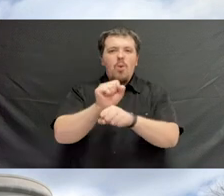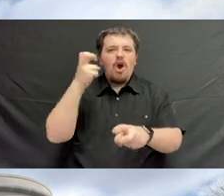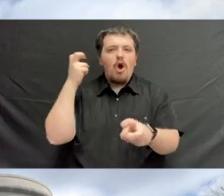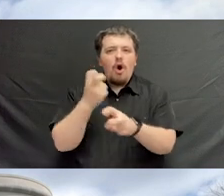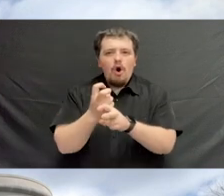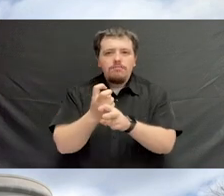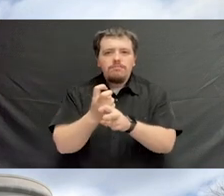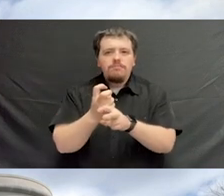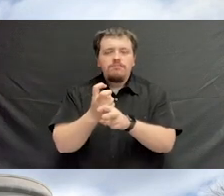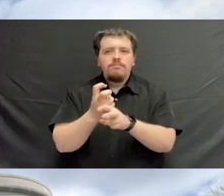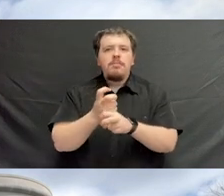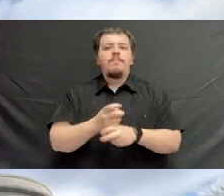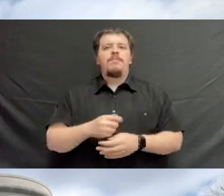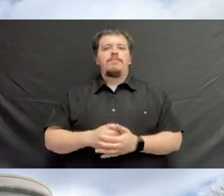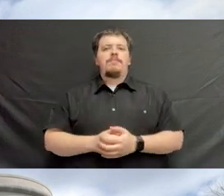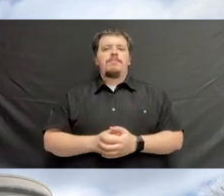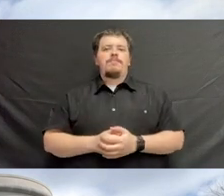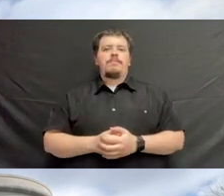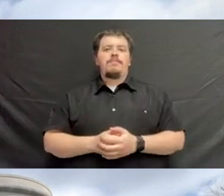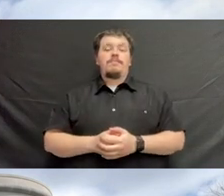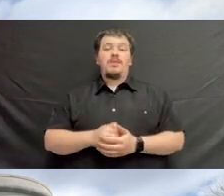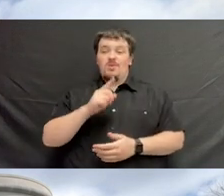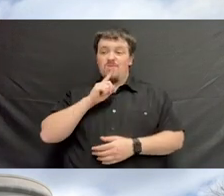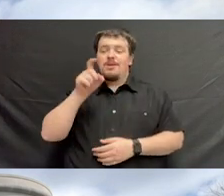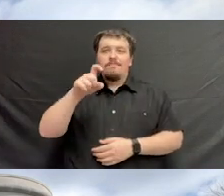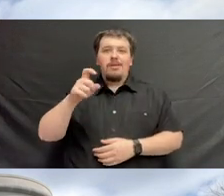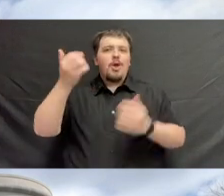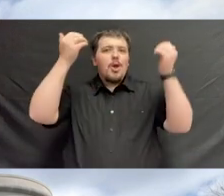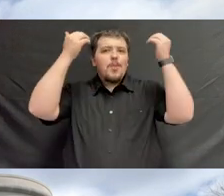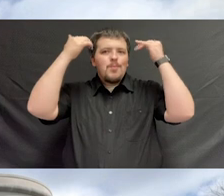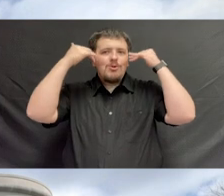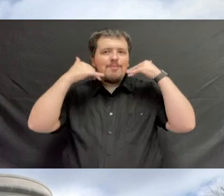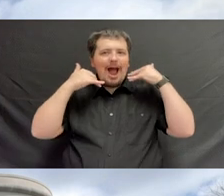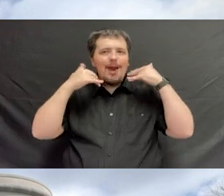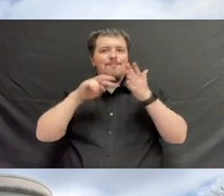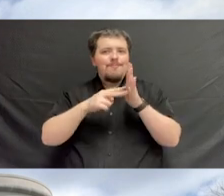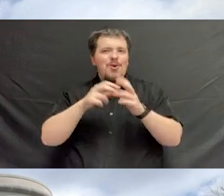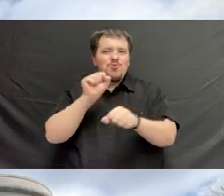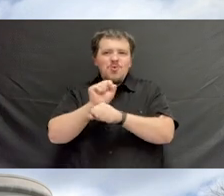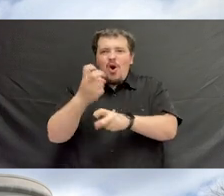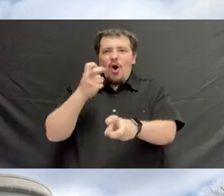and you're gonna have to perspire for the successes that you want